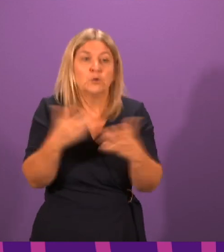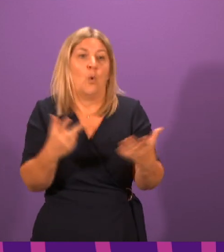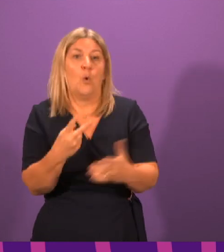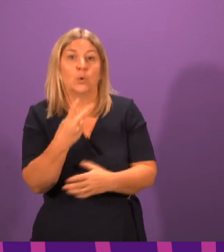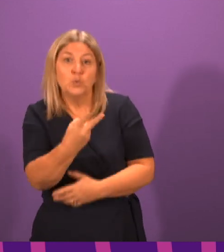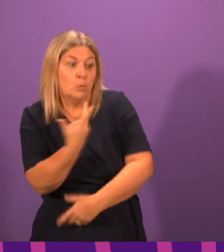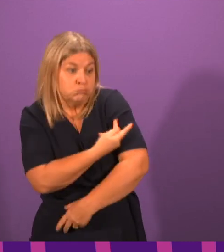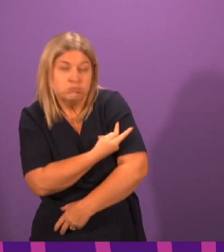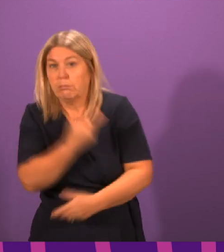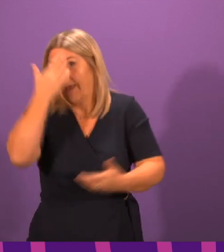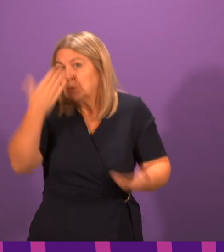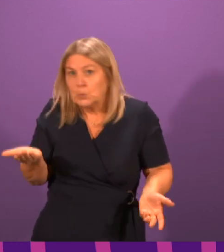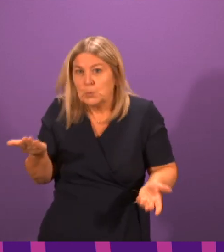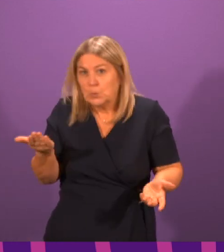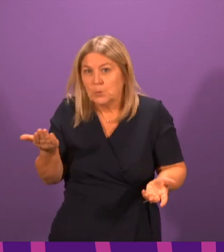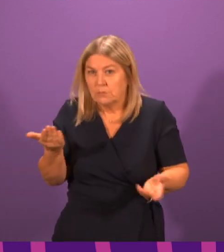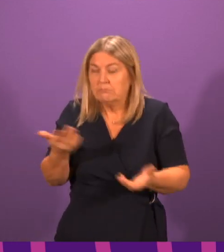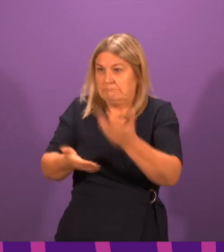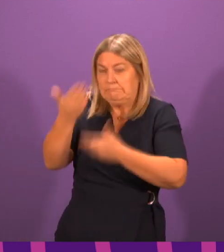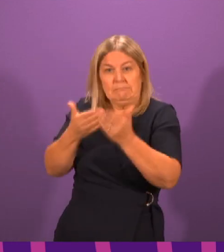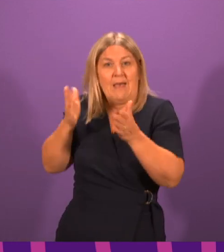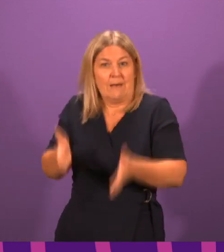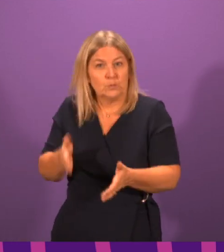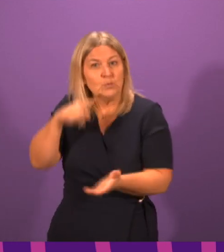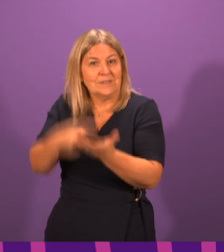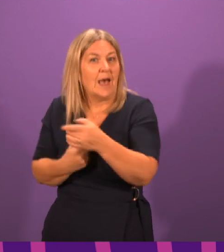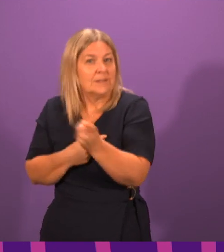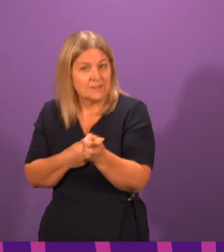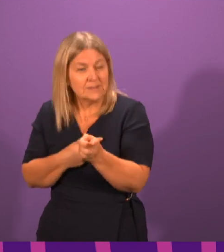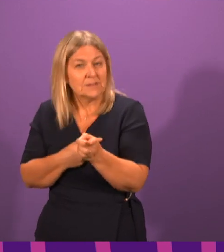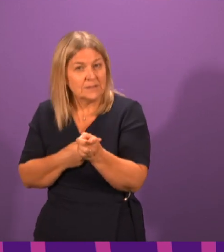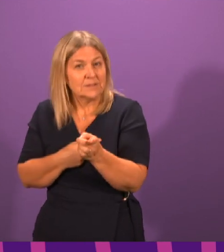All that is still to be determined; in part, it will be determined by the nature and volume of